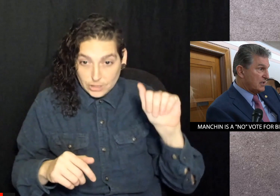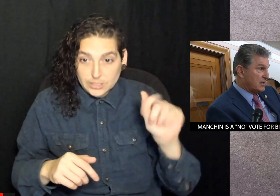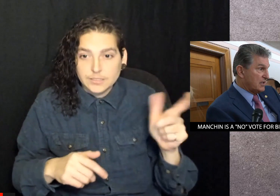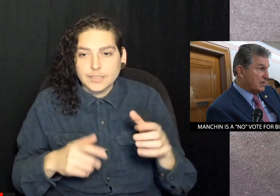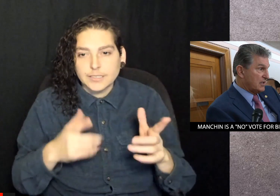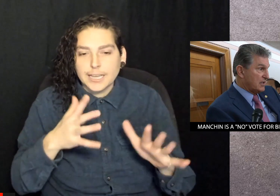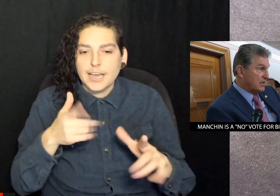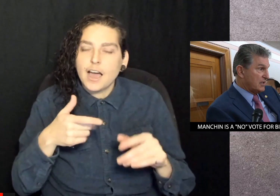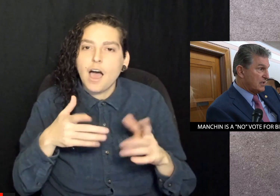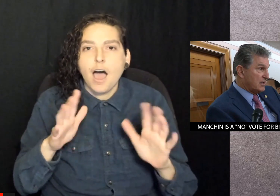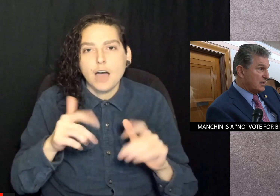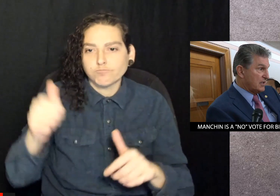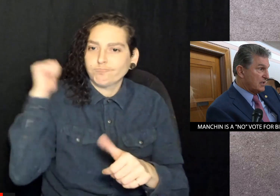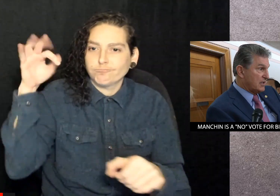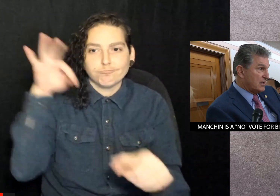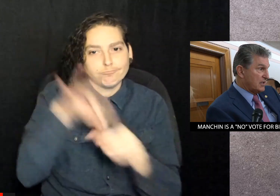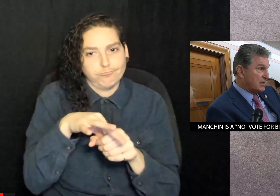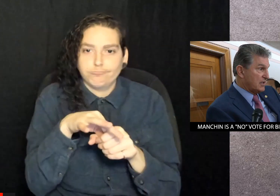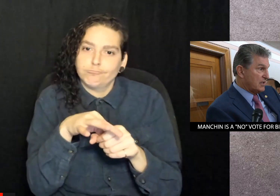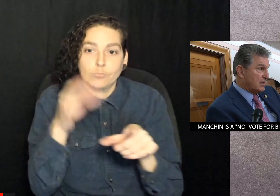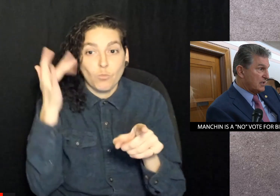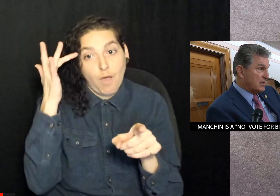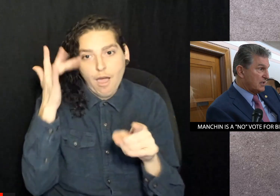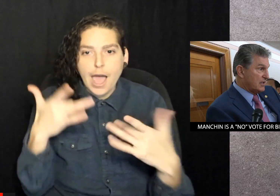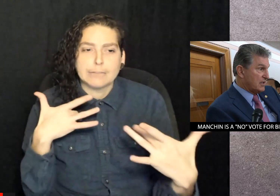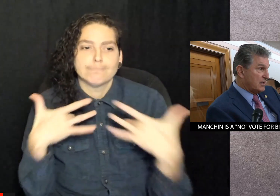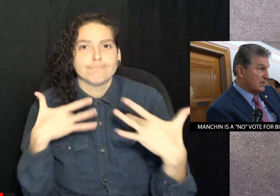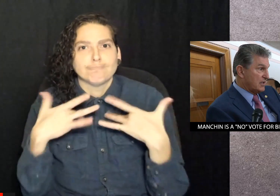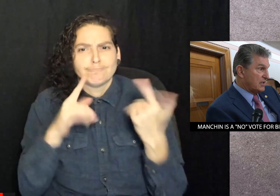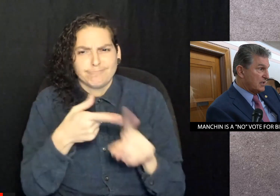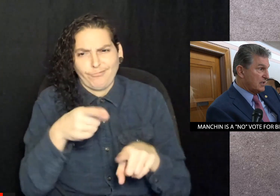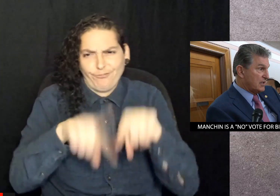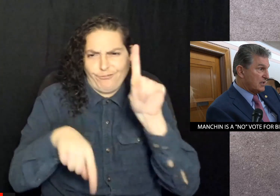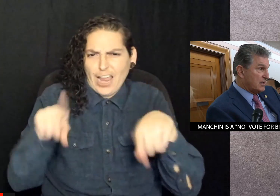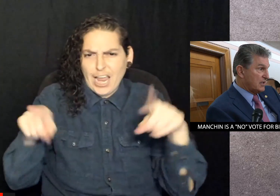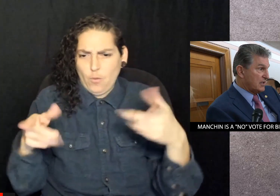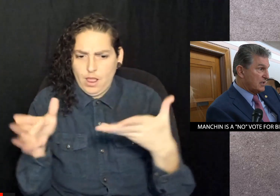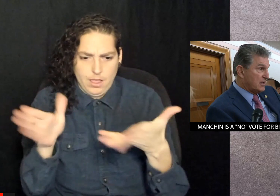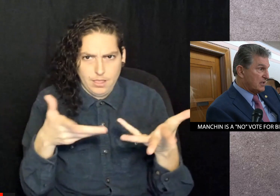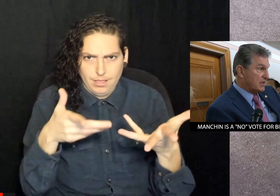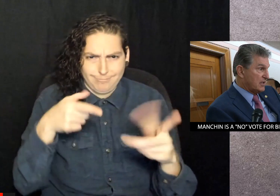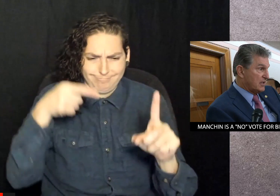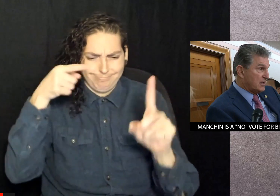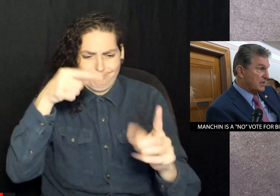and Democratic Senator Joe Manchin of West Virginia remains a holdout